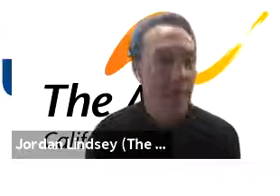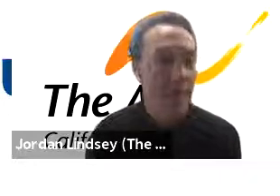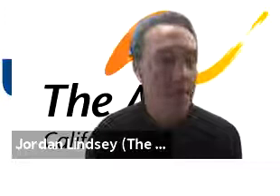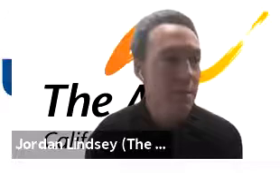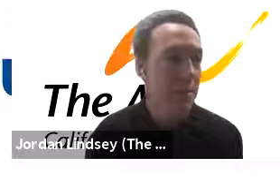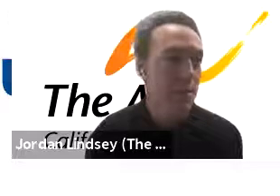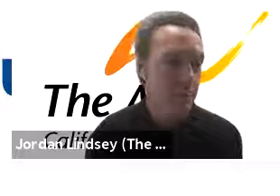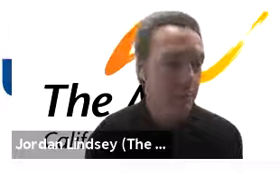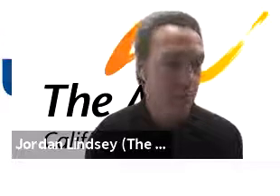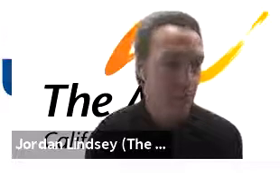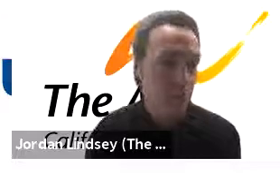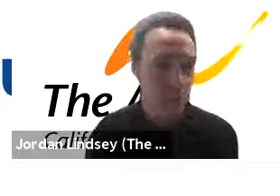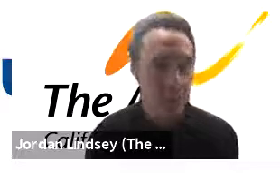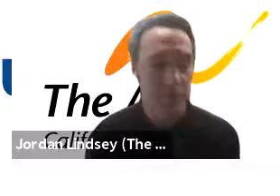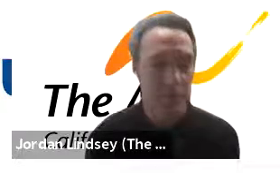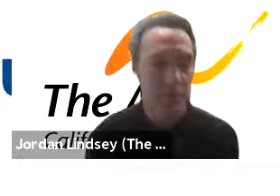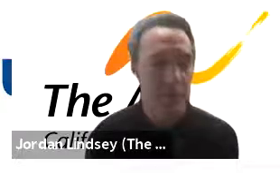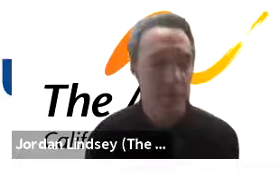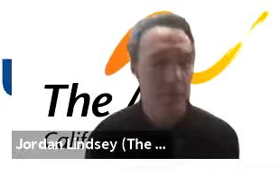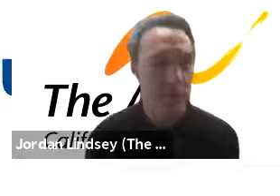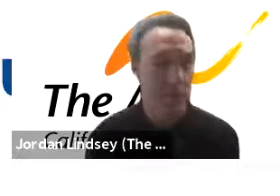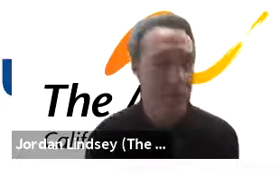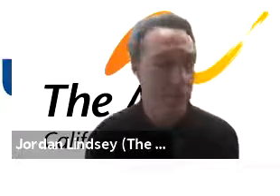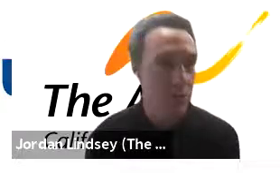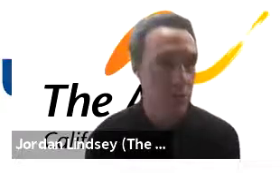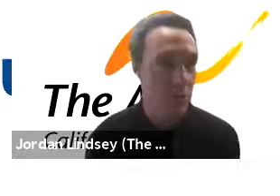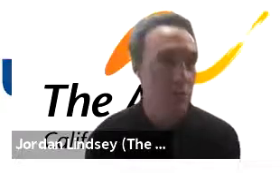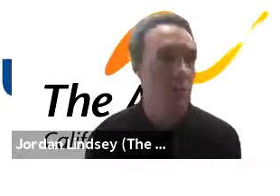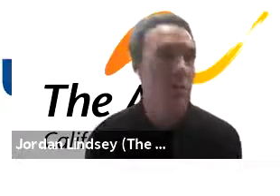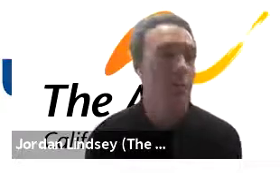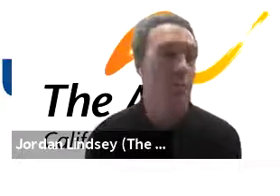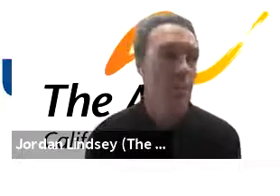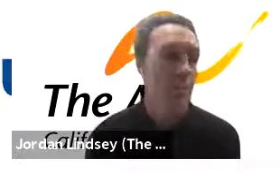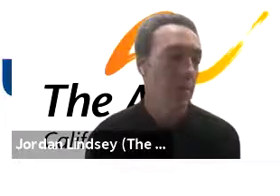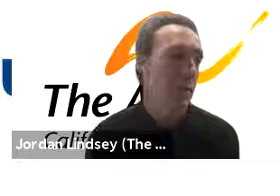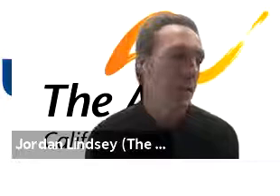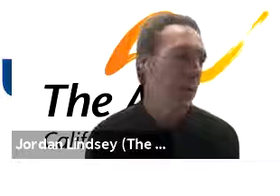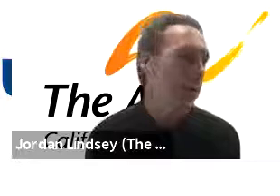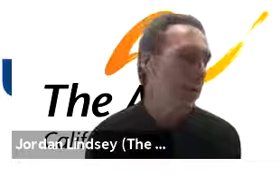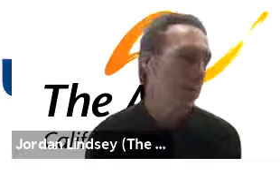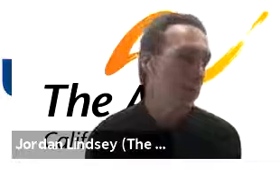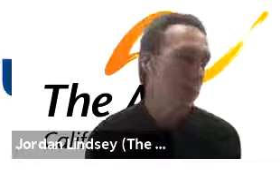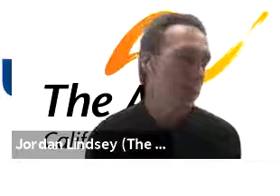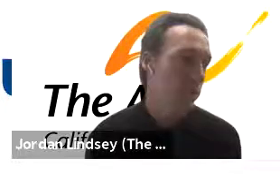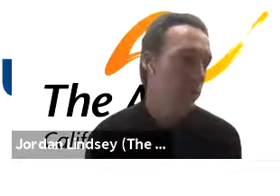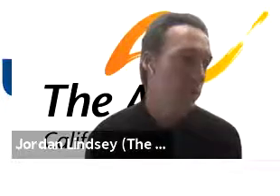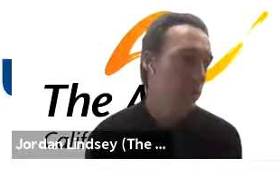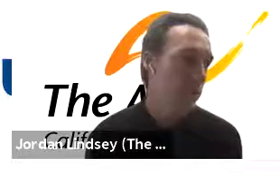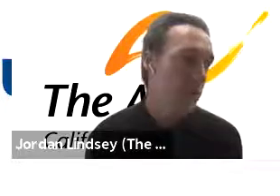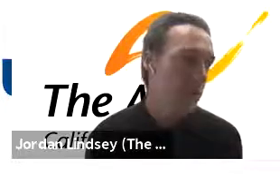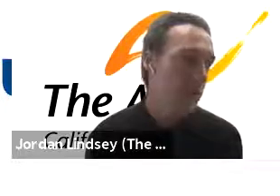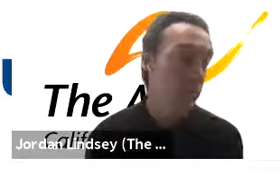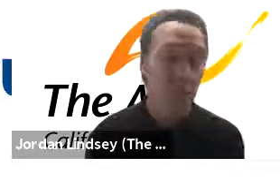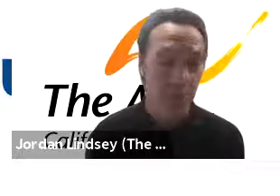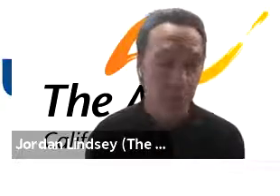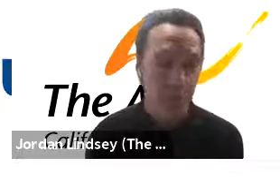Jordan Lindsey (The Arc CA): And bill for be reimbursed for these are now services eligible to be billed for for by the to the regional Center.